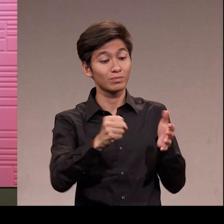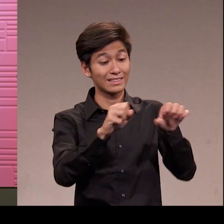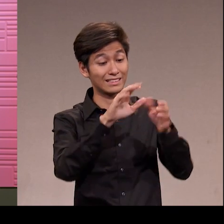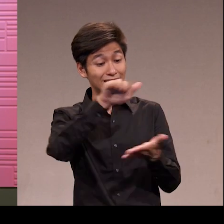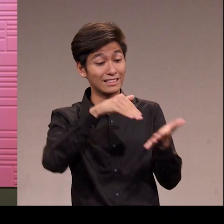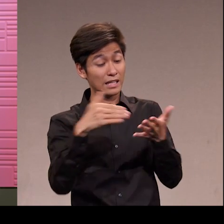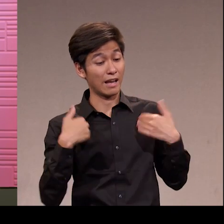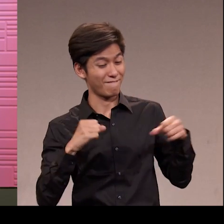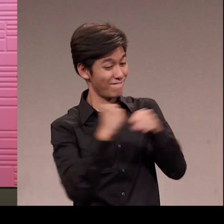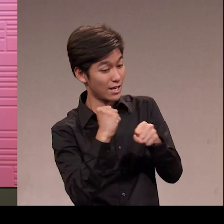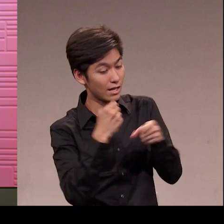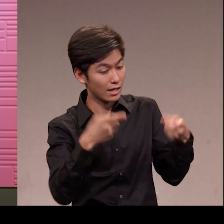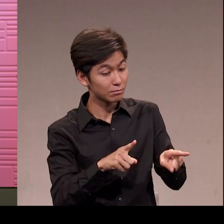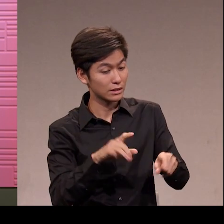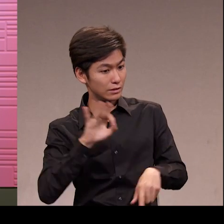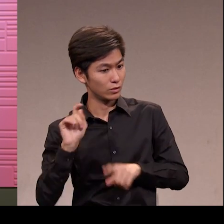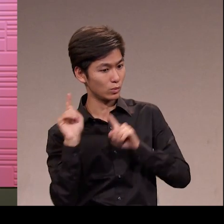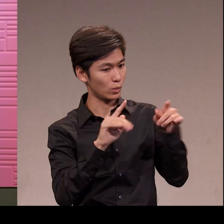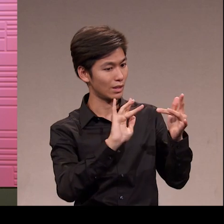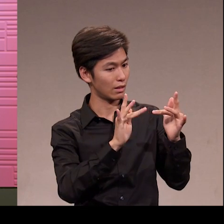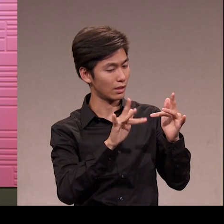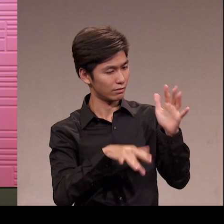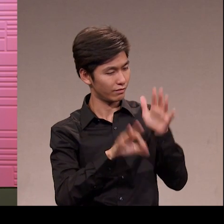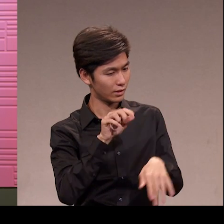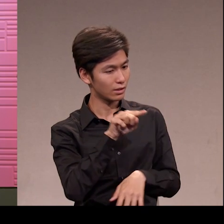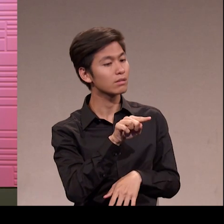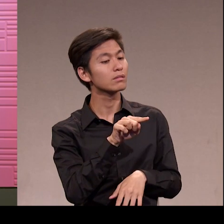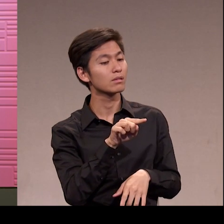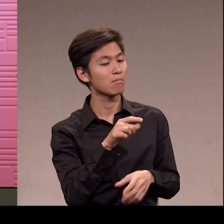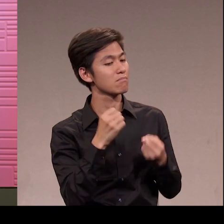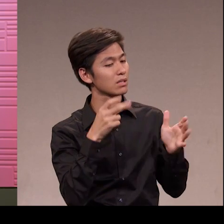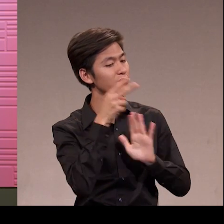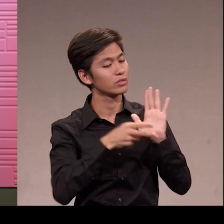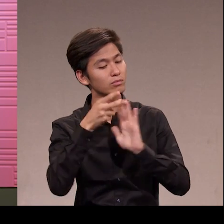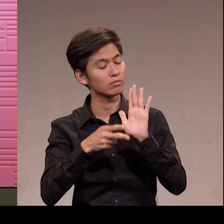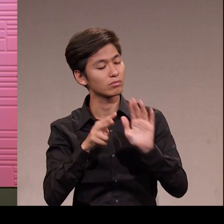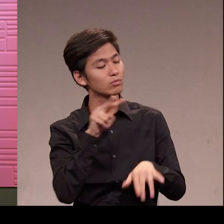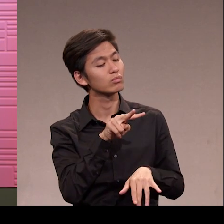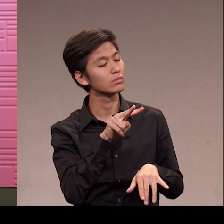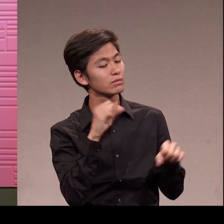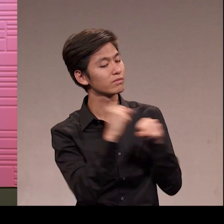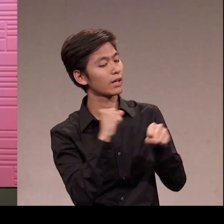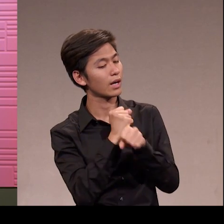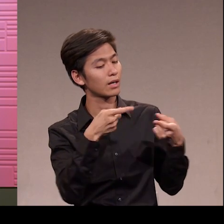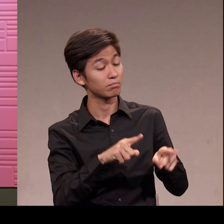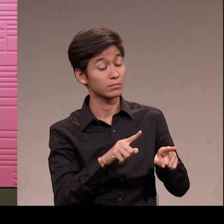If you go to the internet, you will see many video clips. And although the matter was resolved,